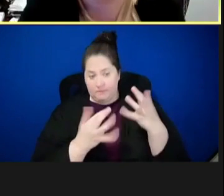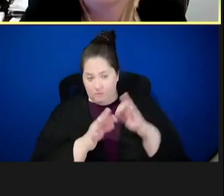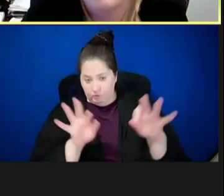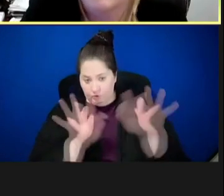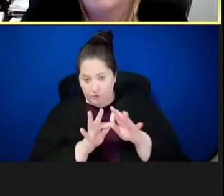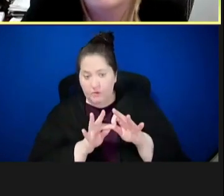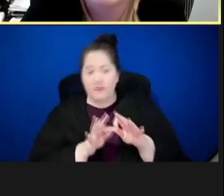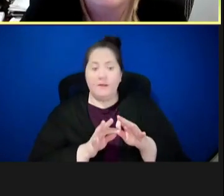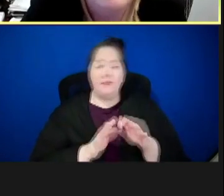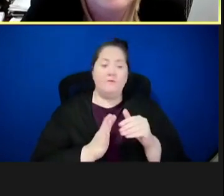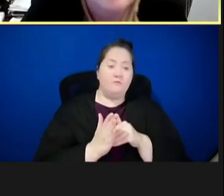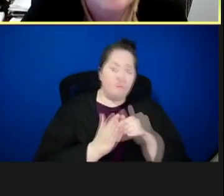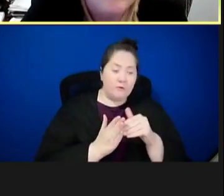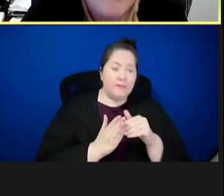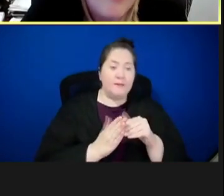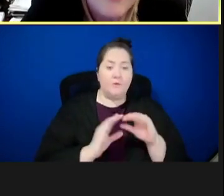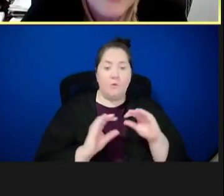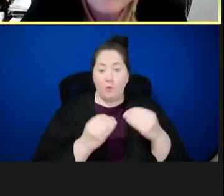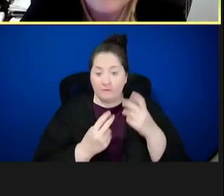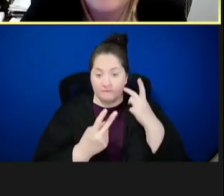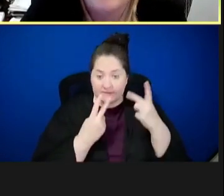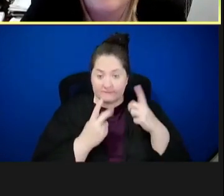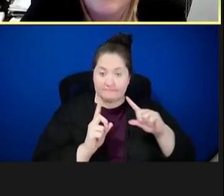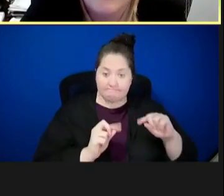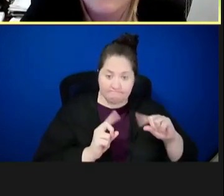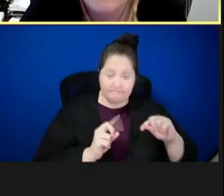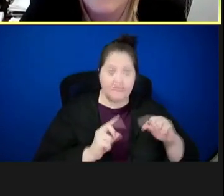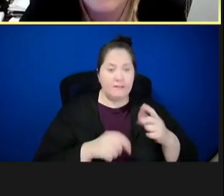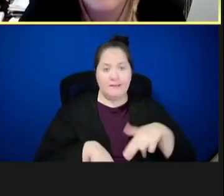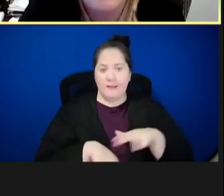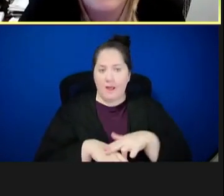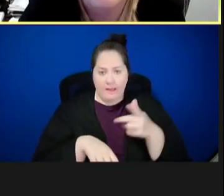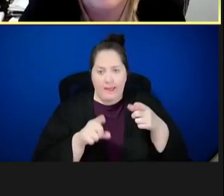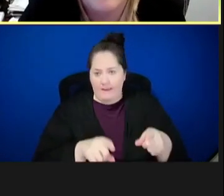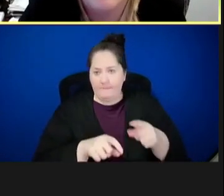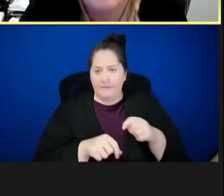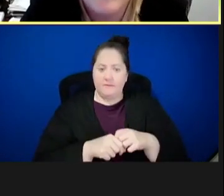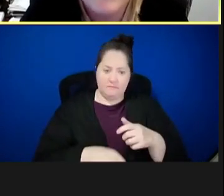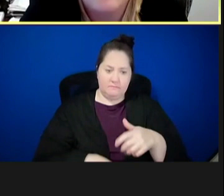office visits naturally occur in pregnancies, so they do allow for more opportunities for